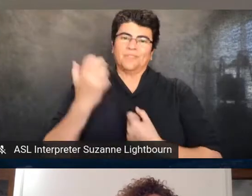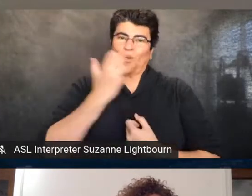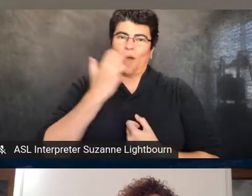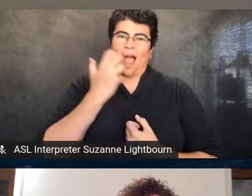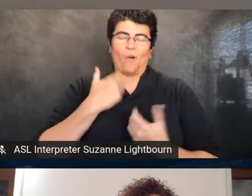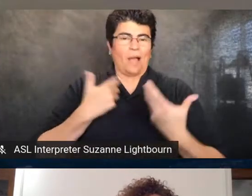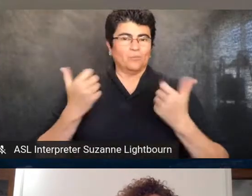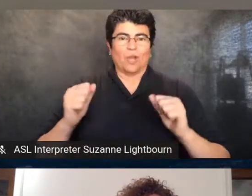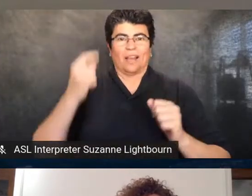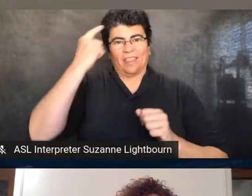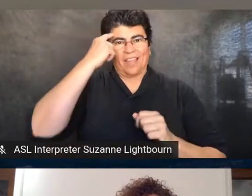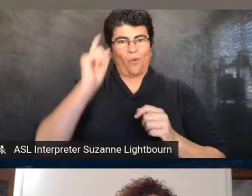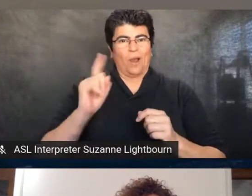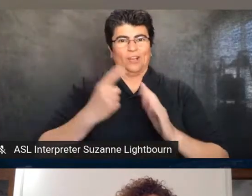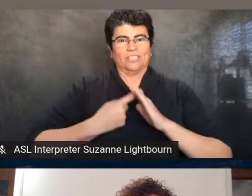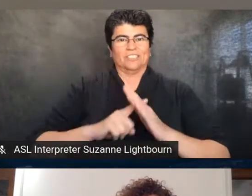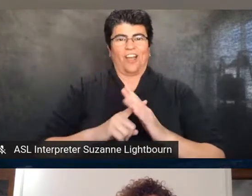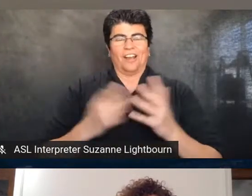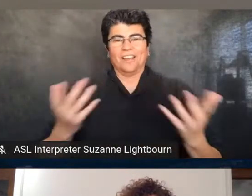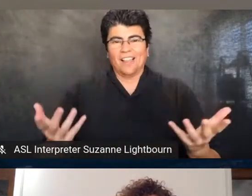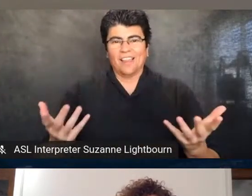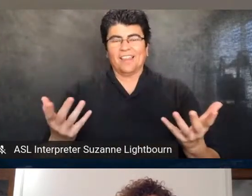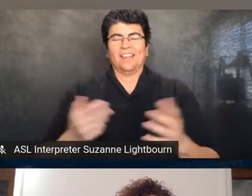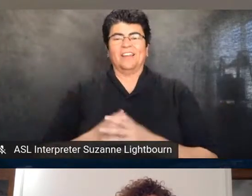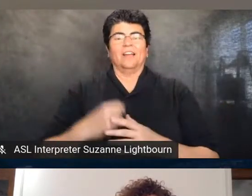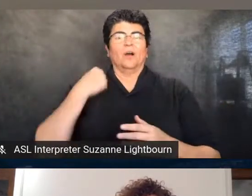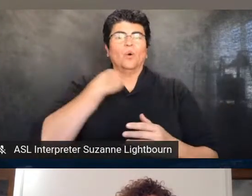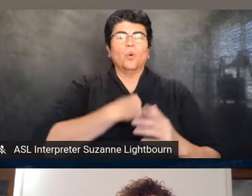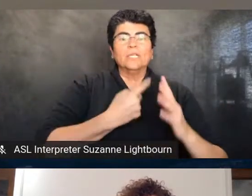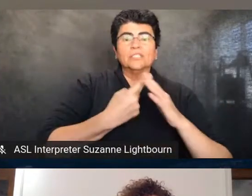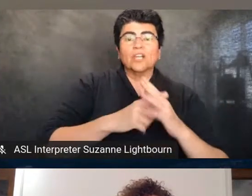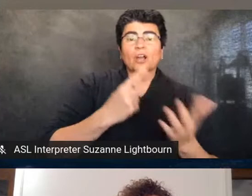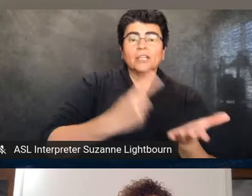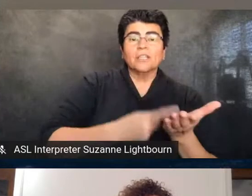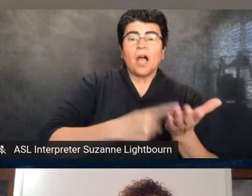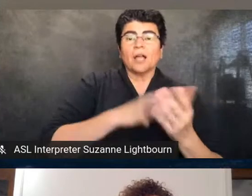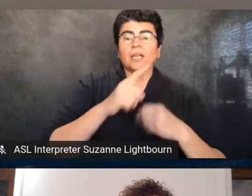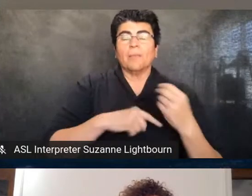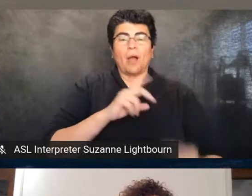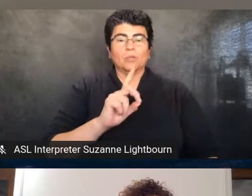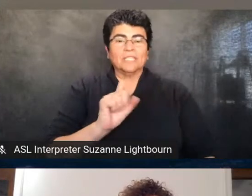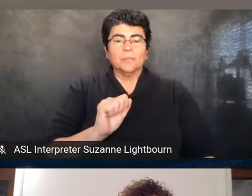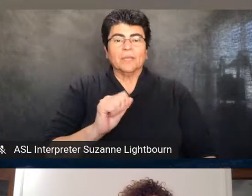I'm trying to think where to start with that, you know? We started talking about disability and other abled,